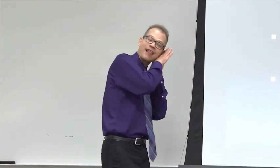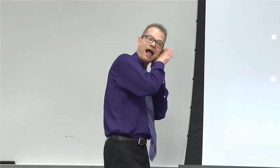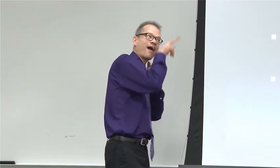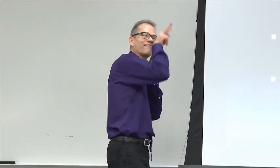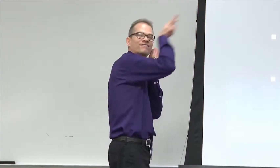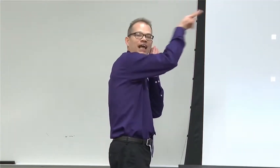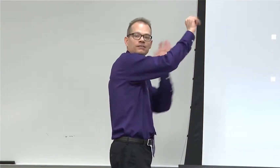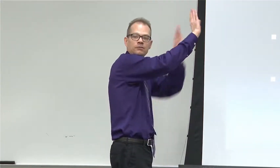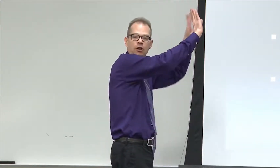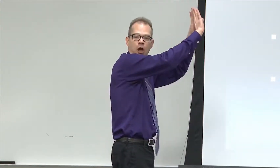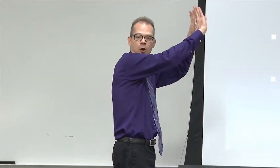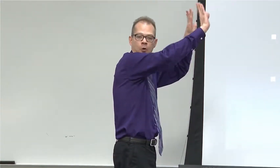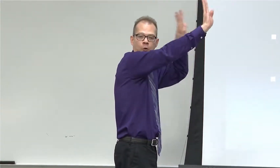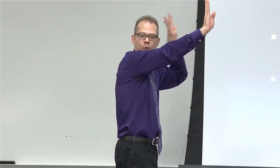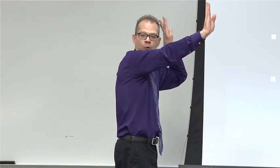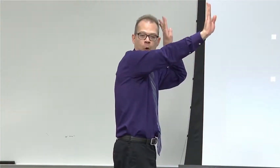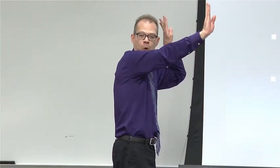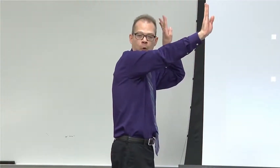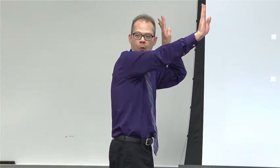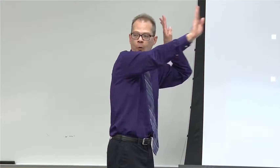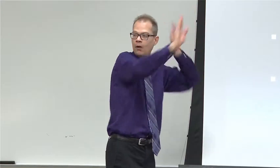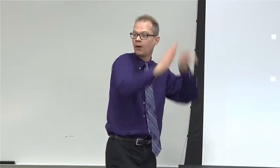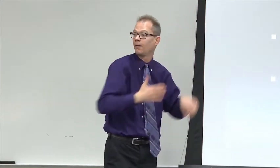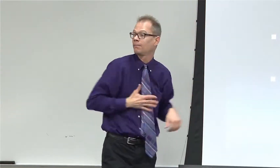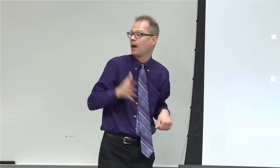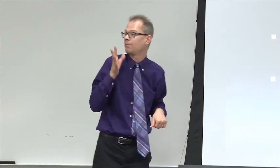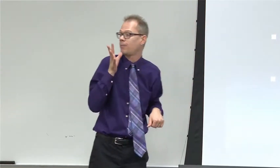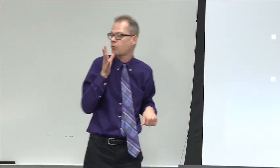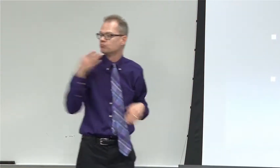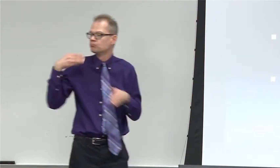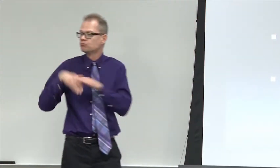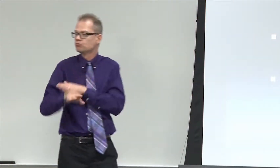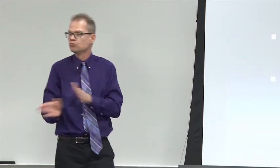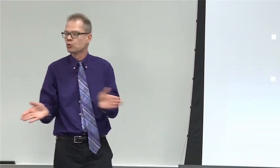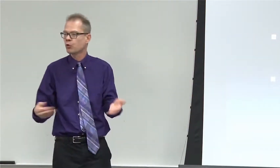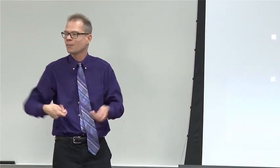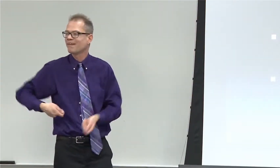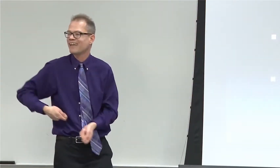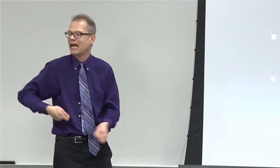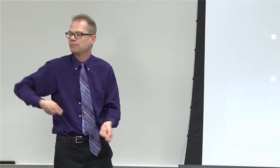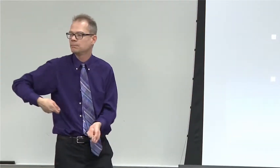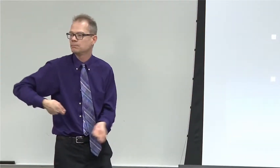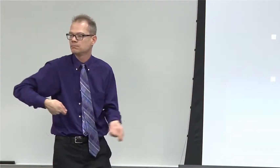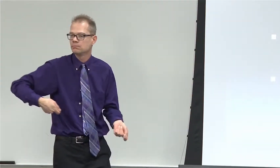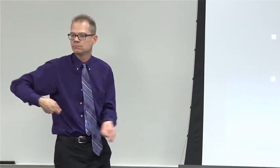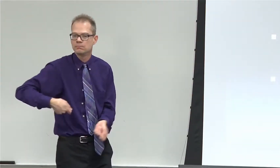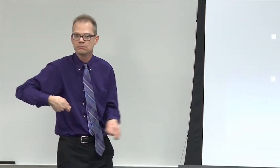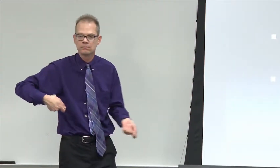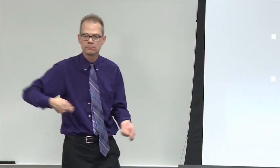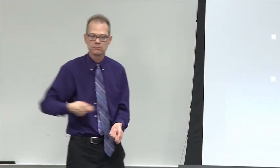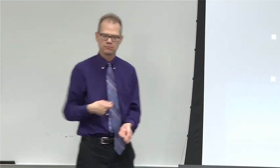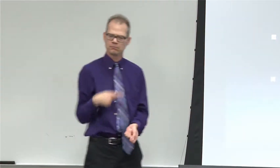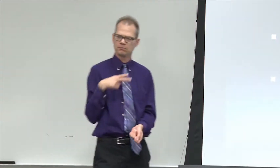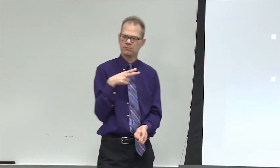and I was laying down, facing the wall. My mother came into the room and vacuumed.